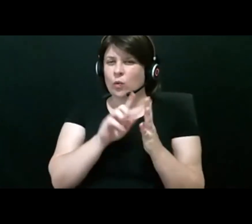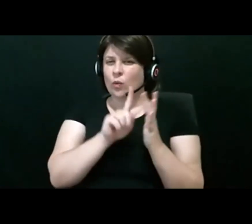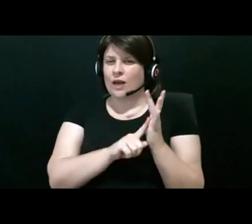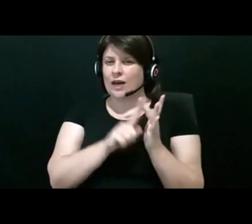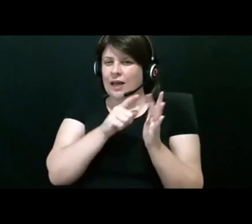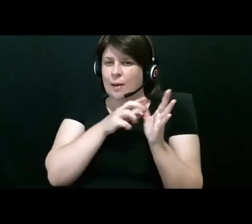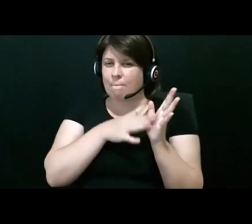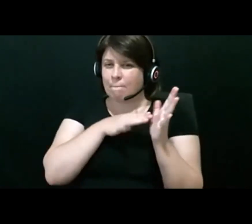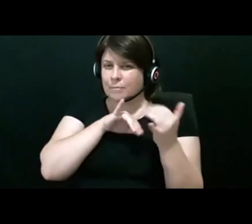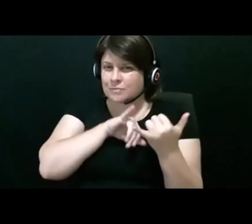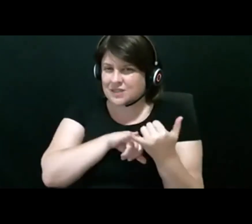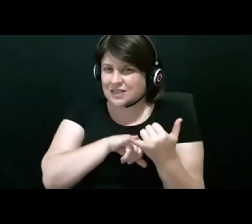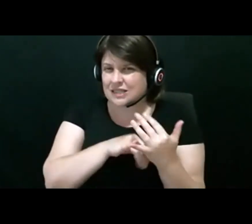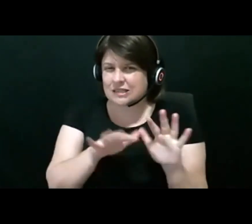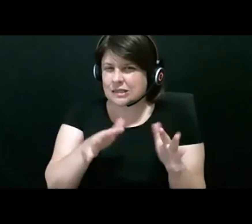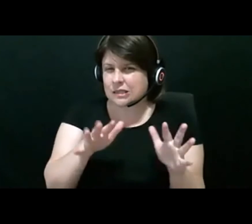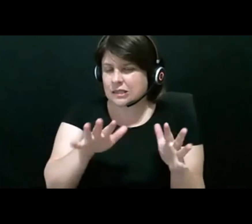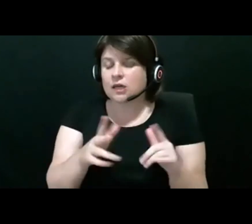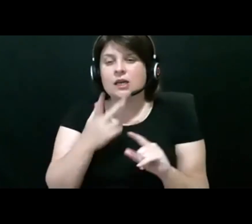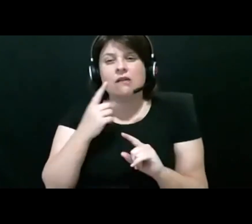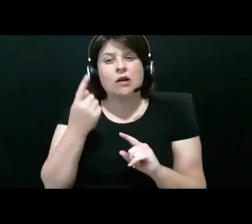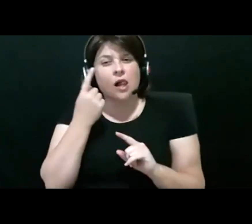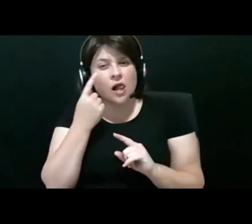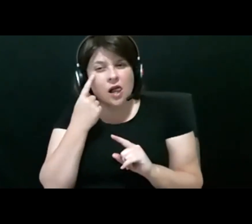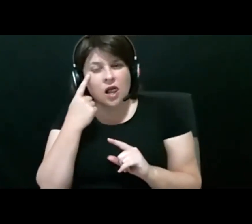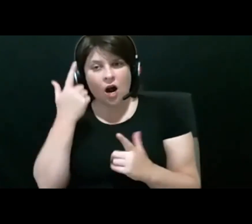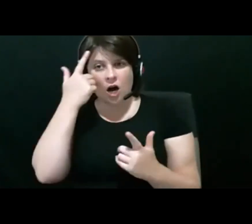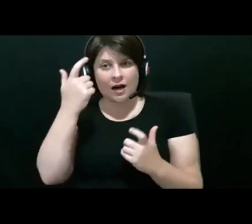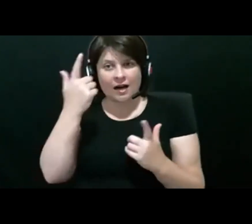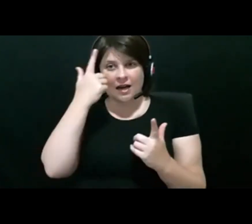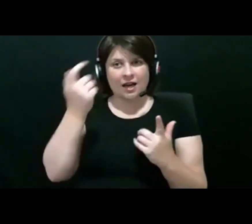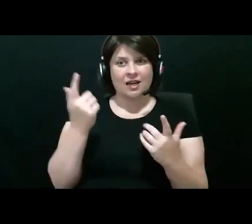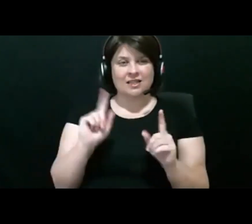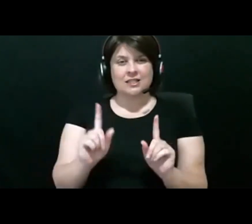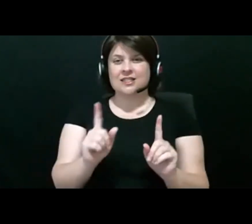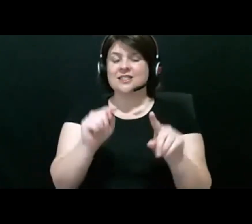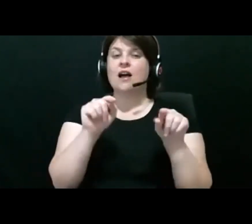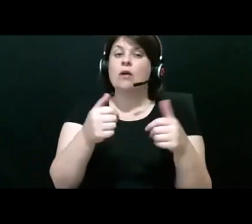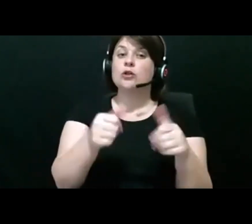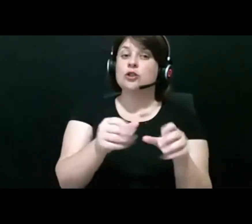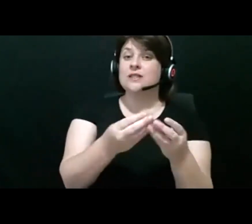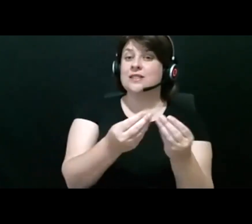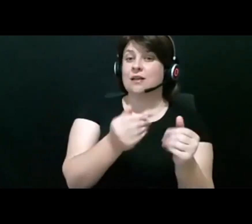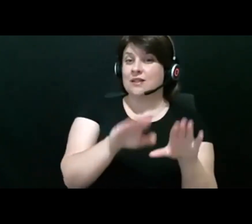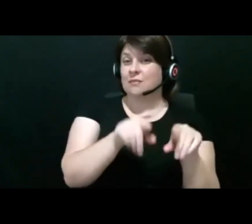looking for ideas and einspiration, I would maybe use something like that to guide you,